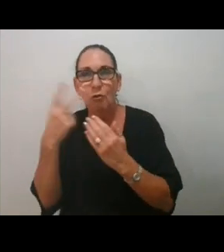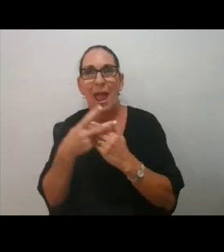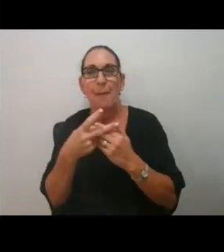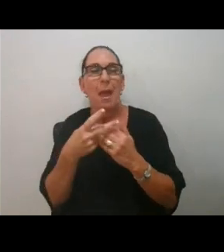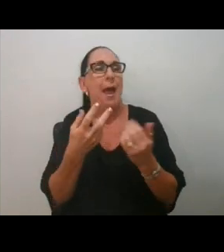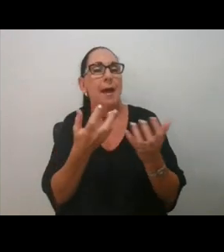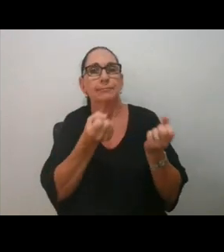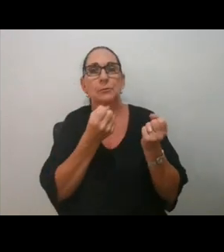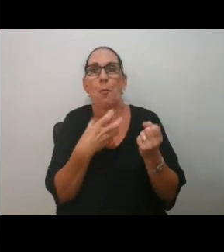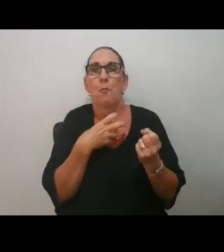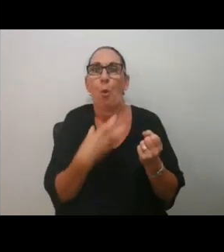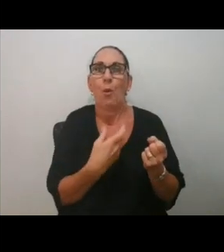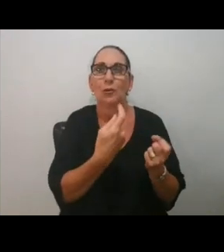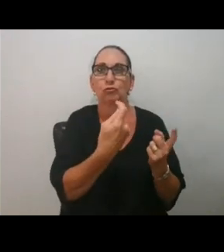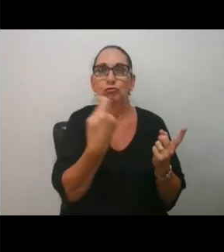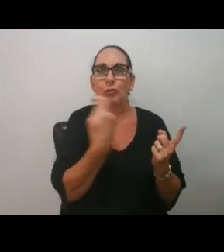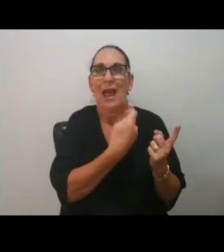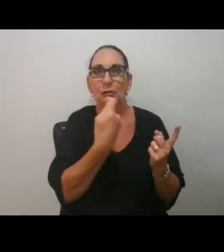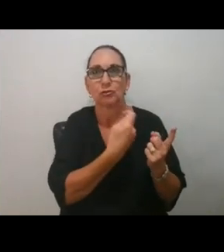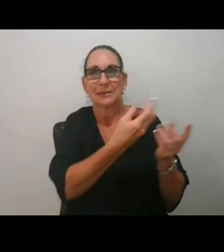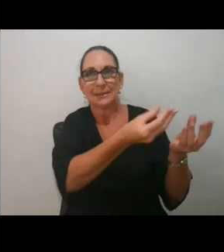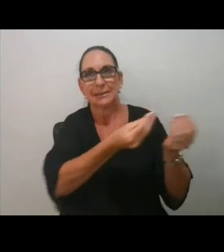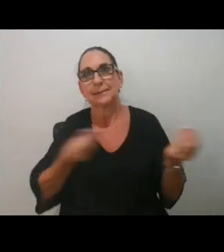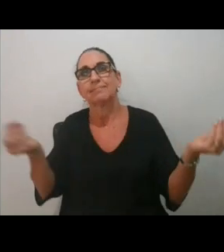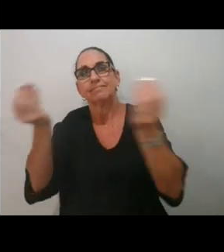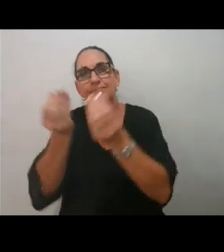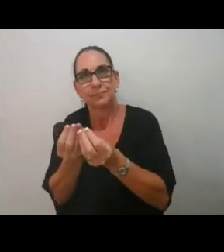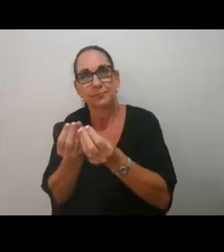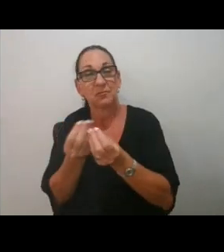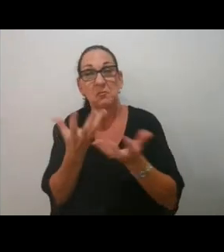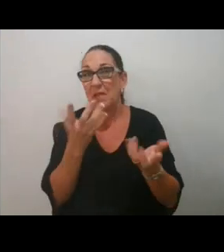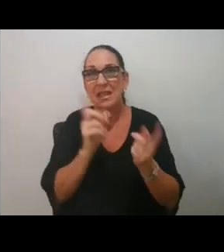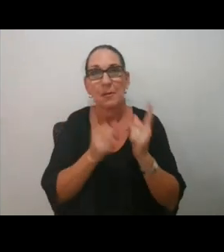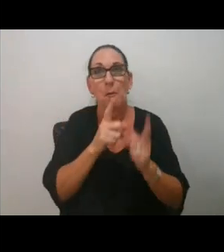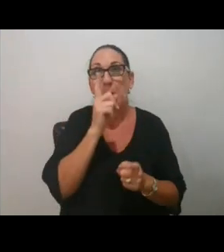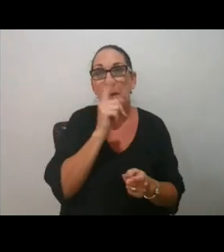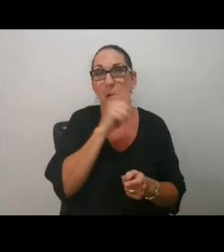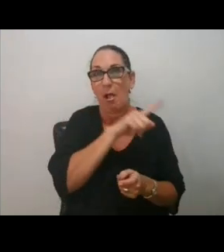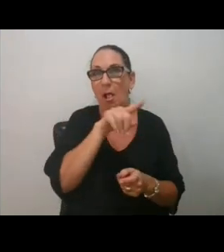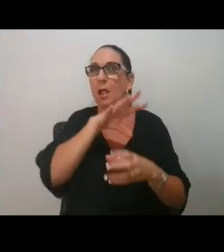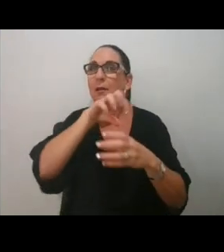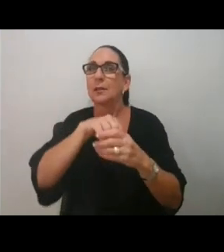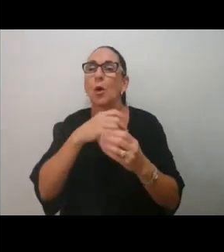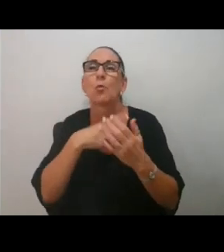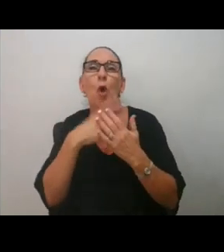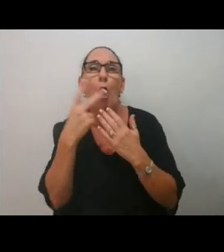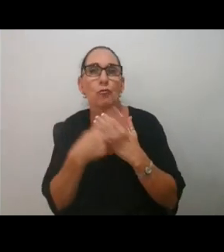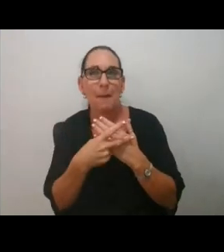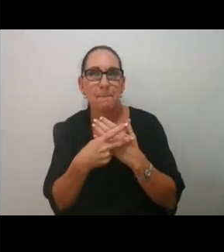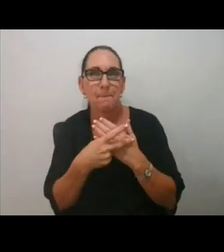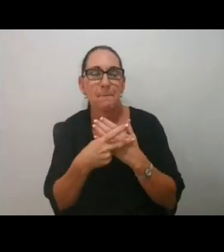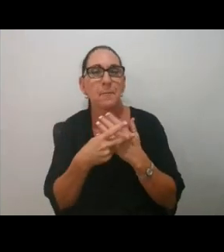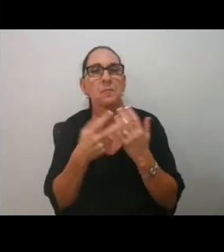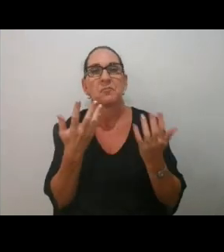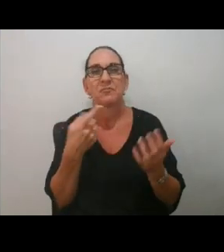have people who have come into the program and have charges which have predated the Court Link